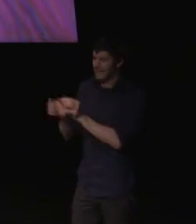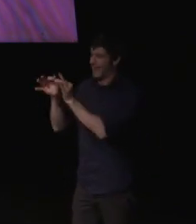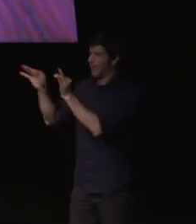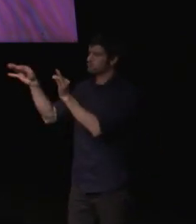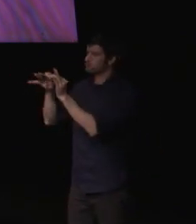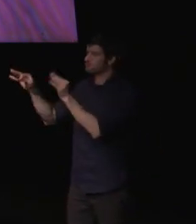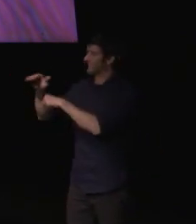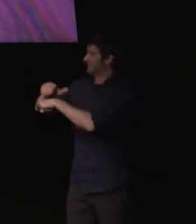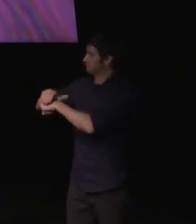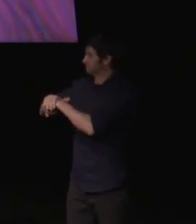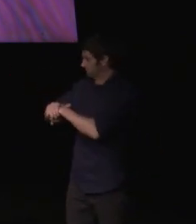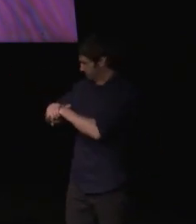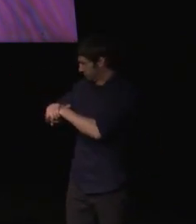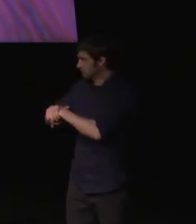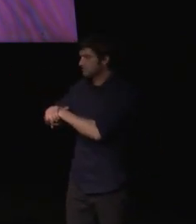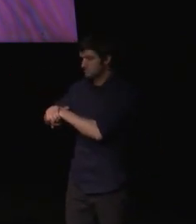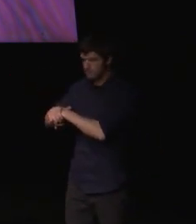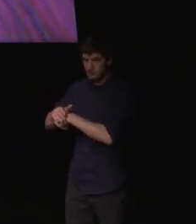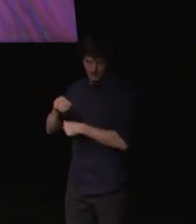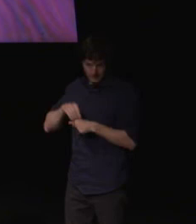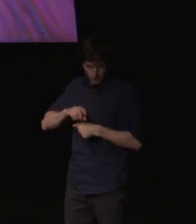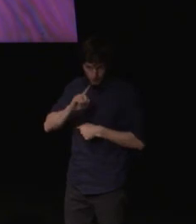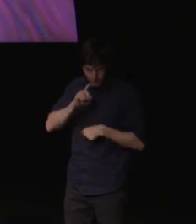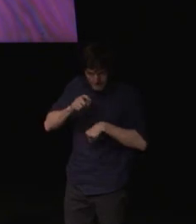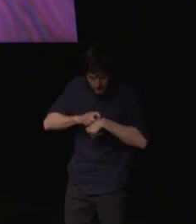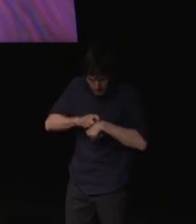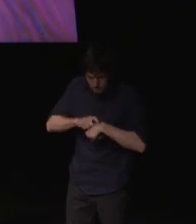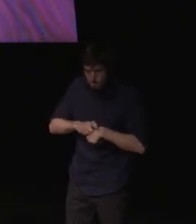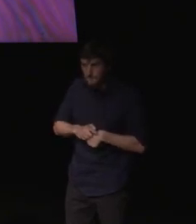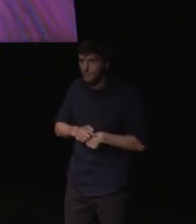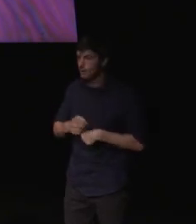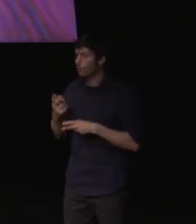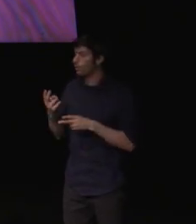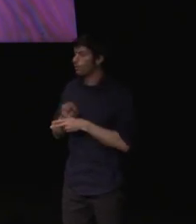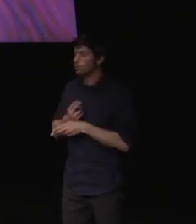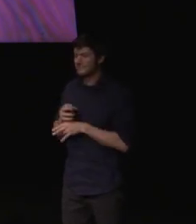It is happening in real time, using the same system that we're building the demo right now.